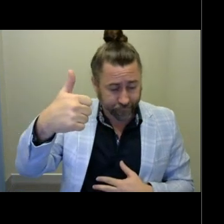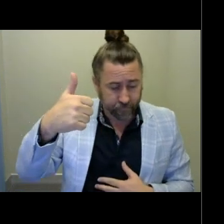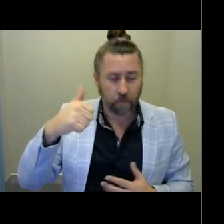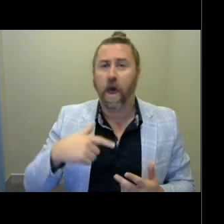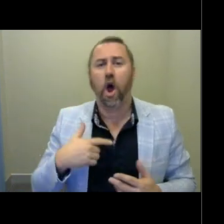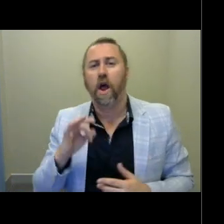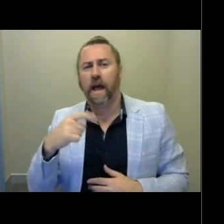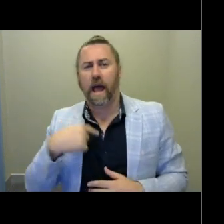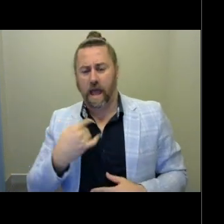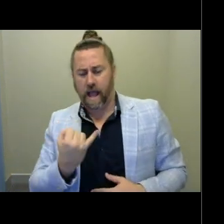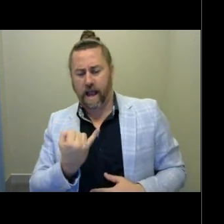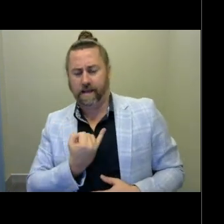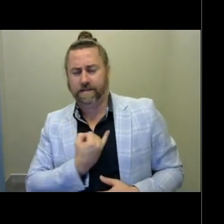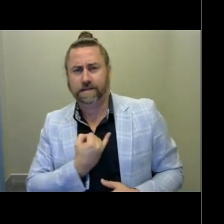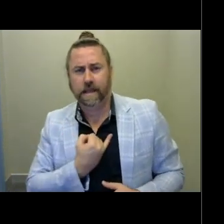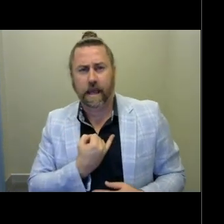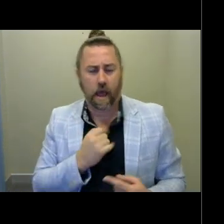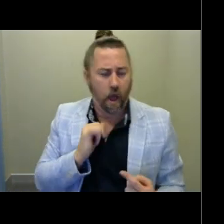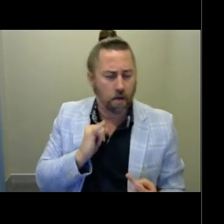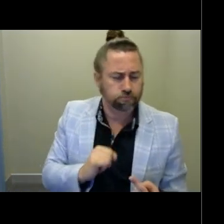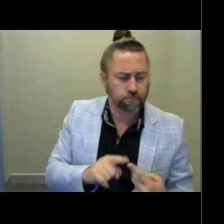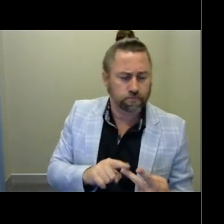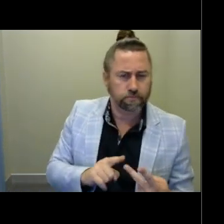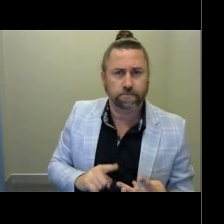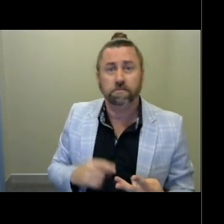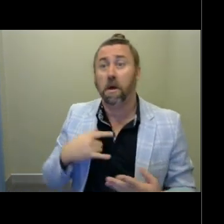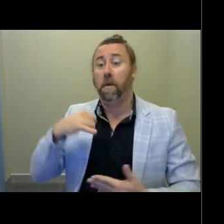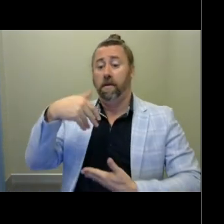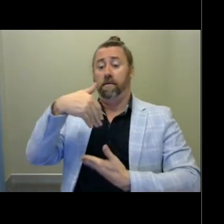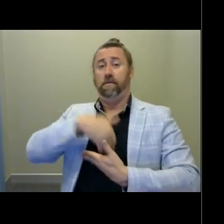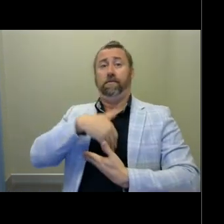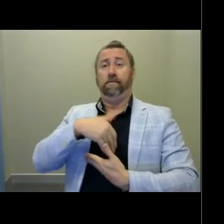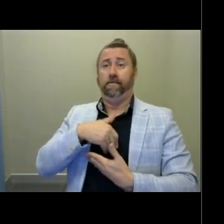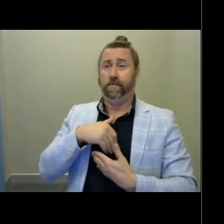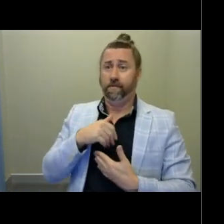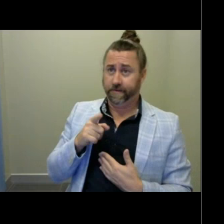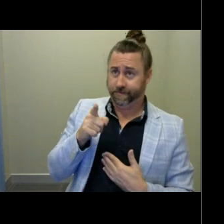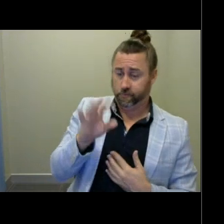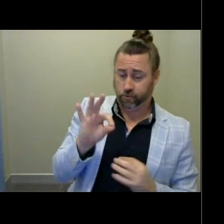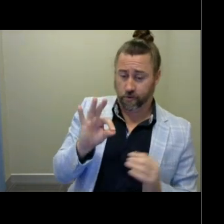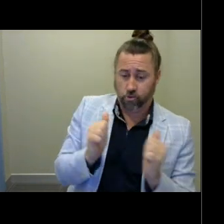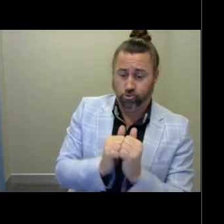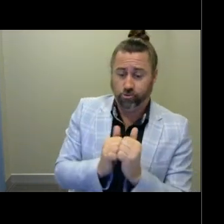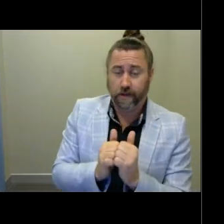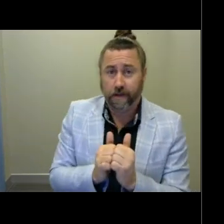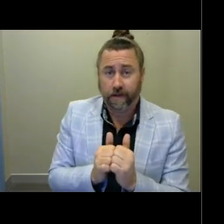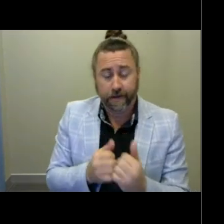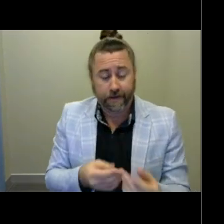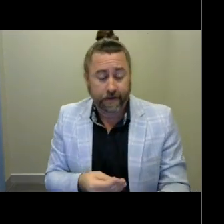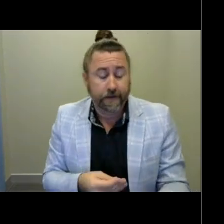means, "Yes, you can make the order. I don't agree with what's in the order but, sure, you can make it."